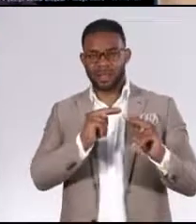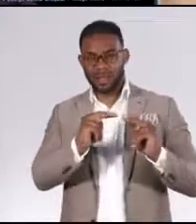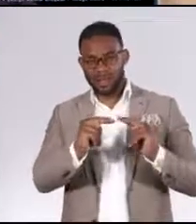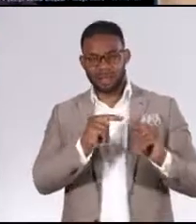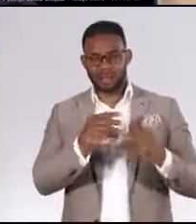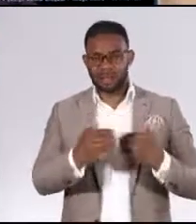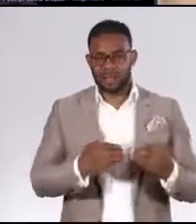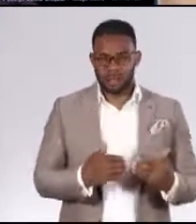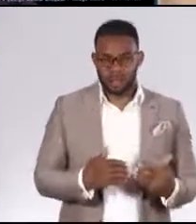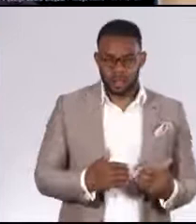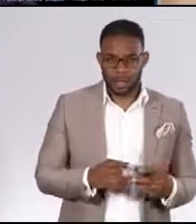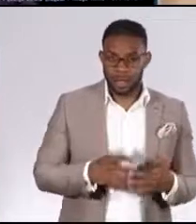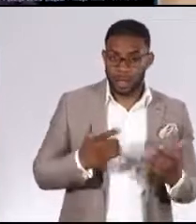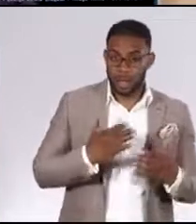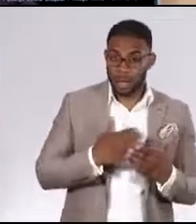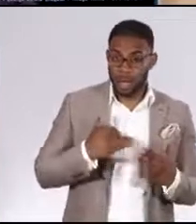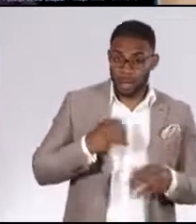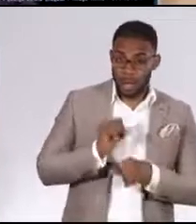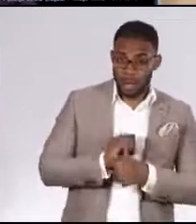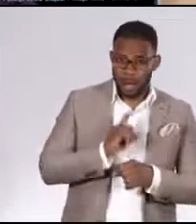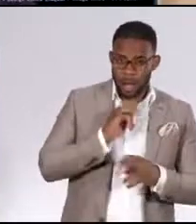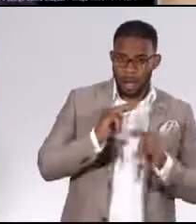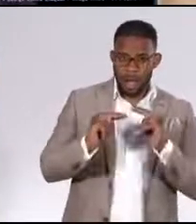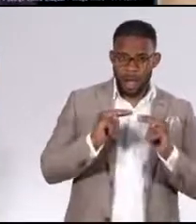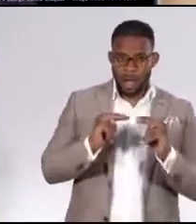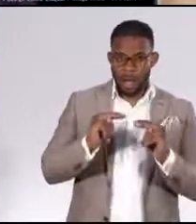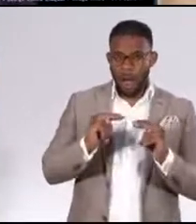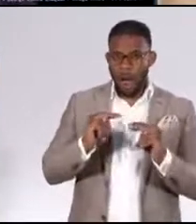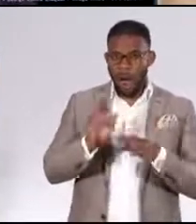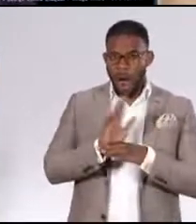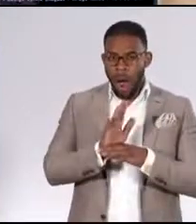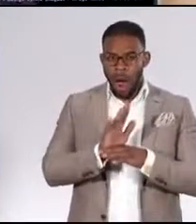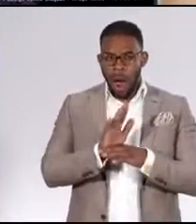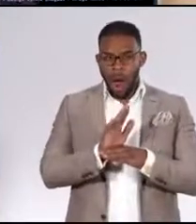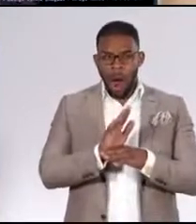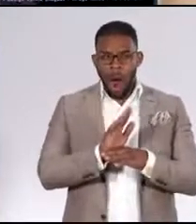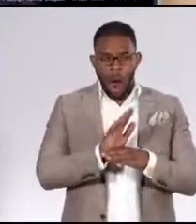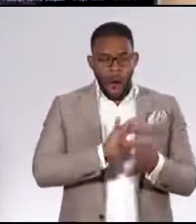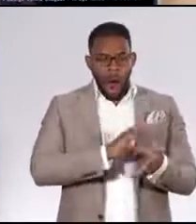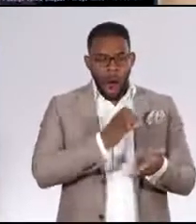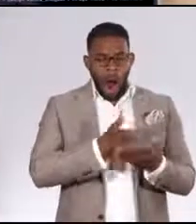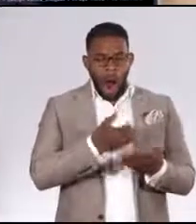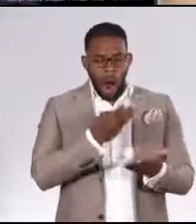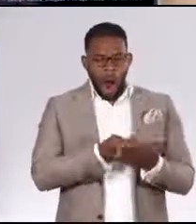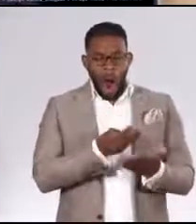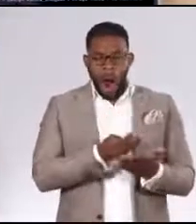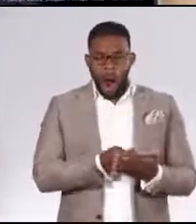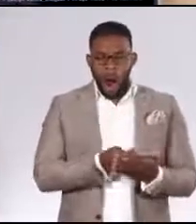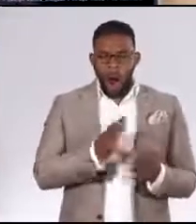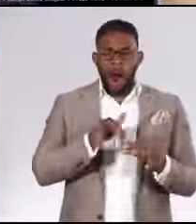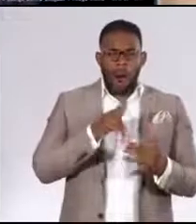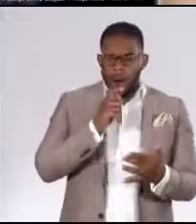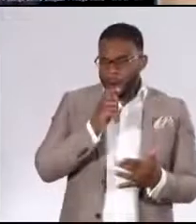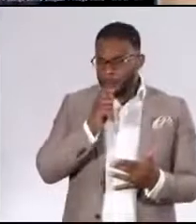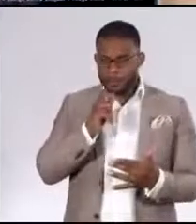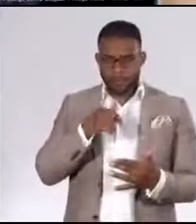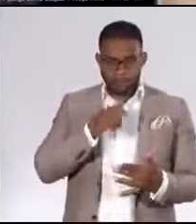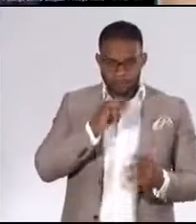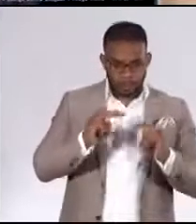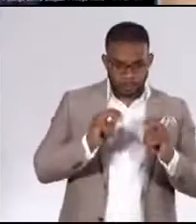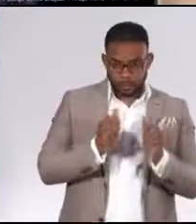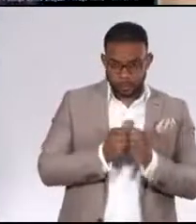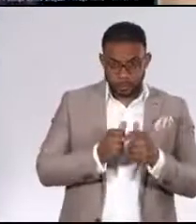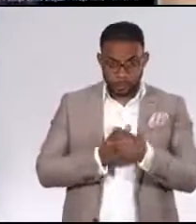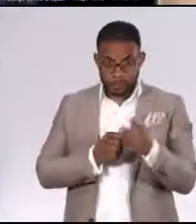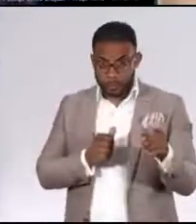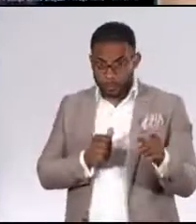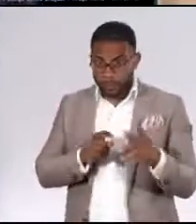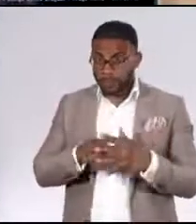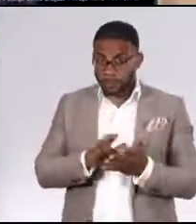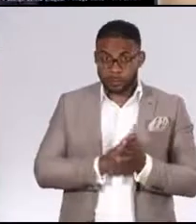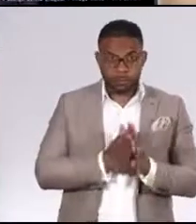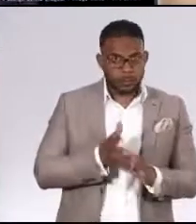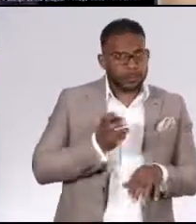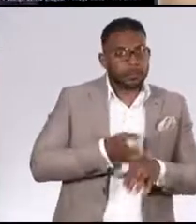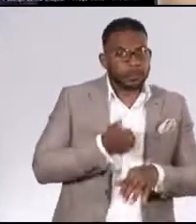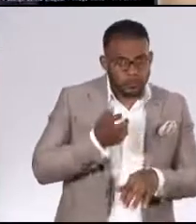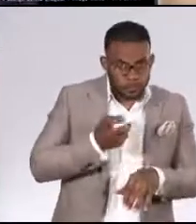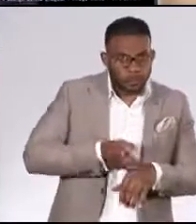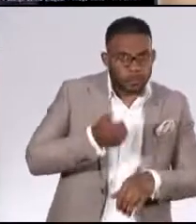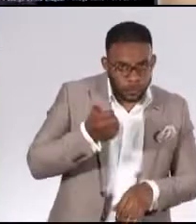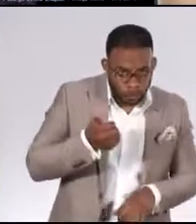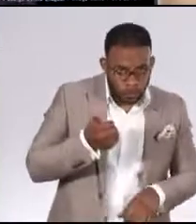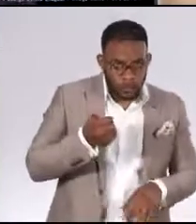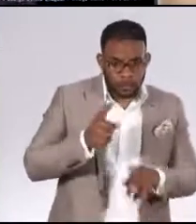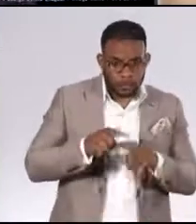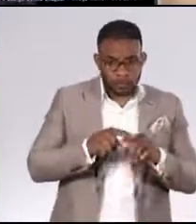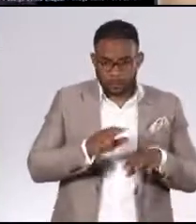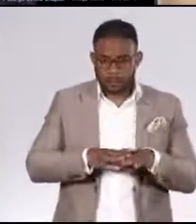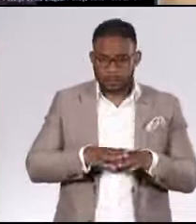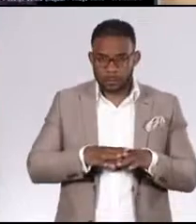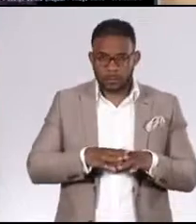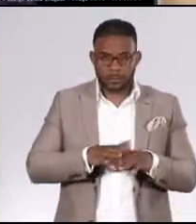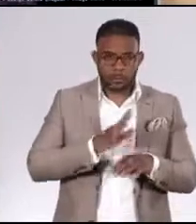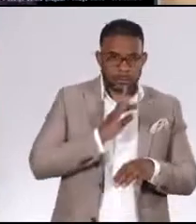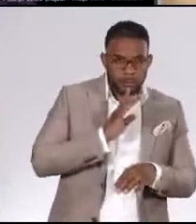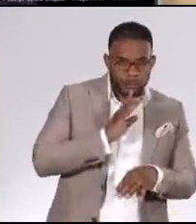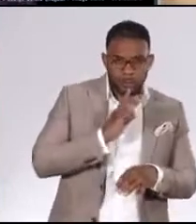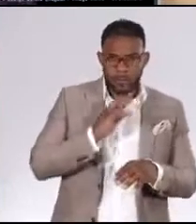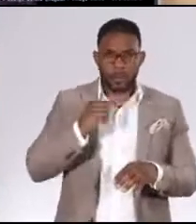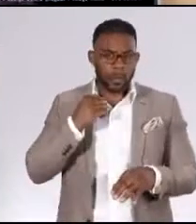The biggest part of my job is negotiating the films in those things, conventions, and who I wasn't negotiating with is starting to become harder and harder depending on the tongue of his or her voice.